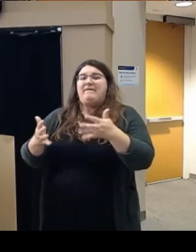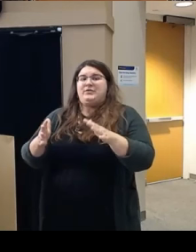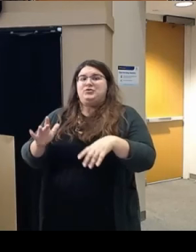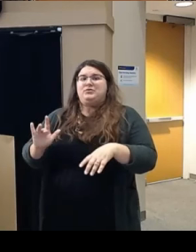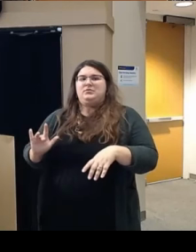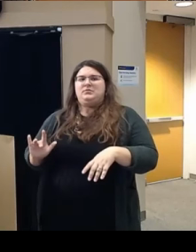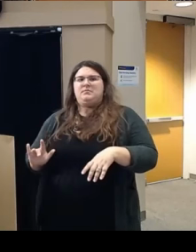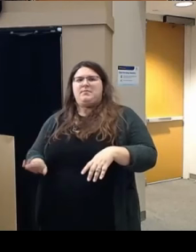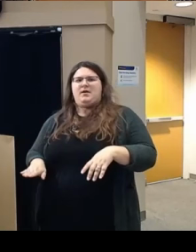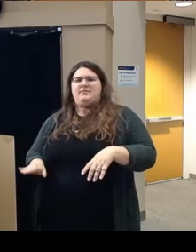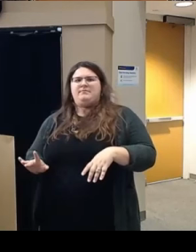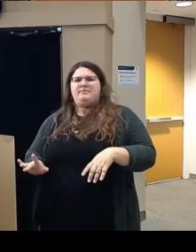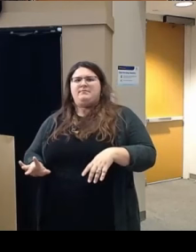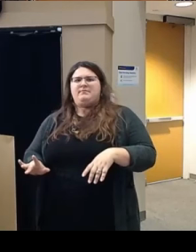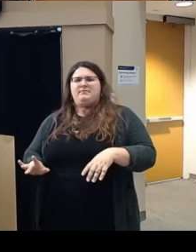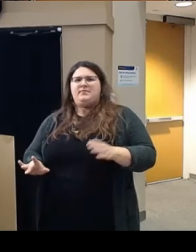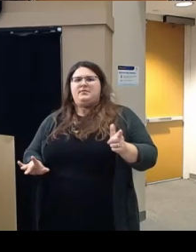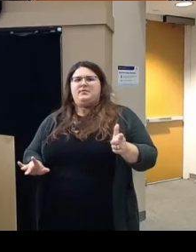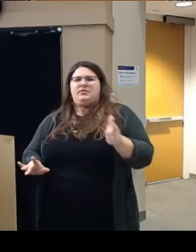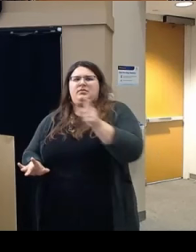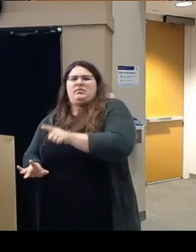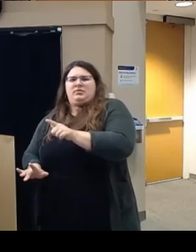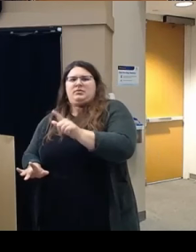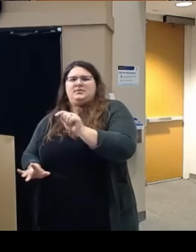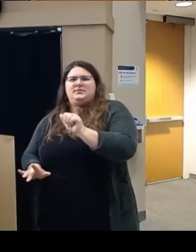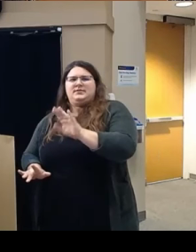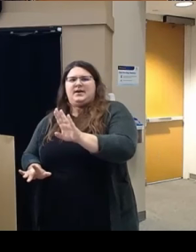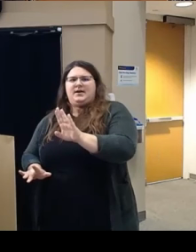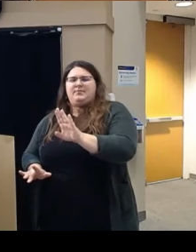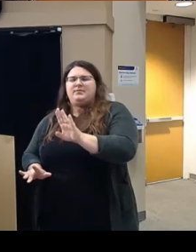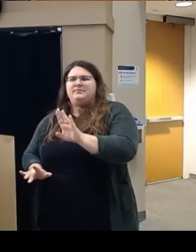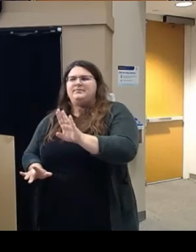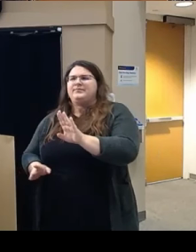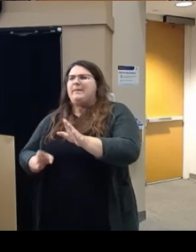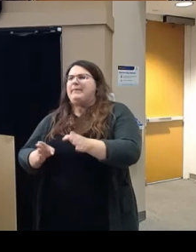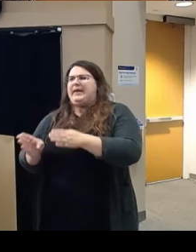that actually takes me to the next tab which is the plans Tab and I'm going to start a new plan